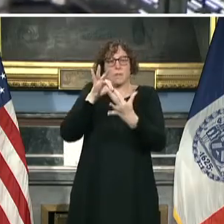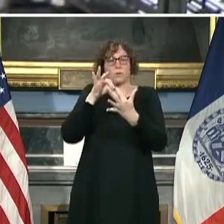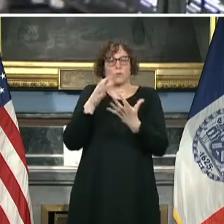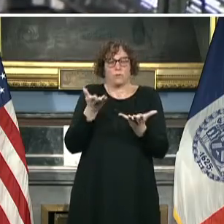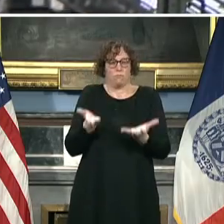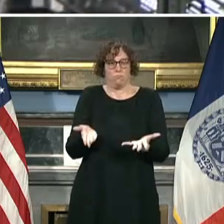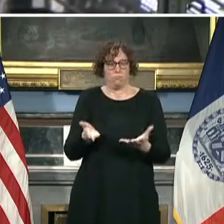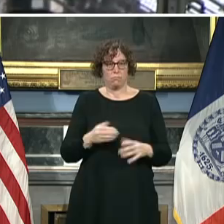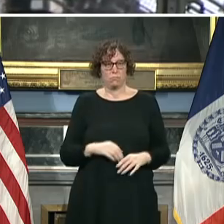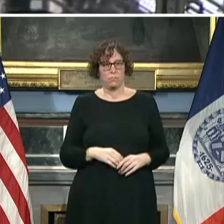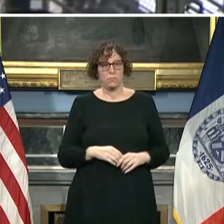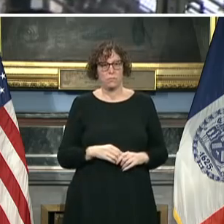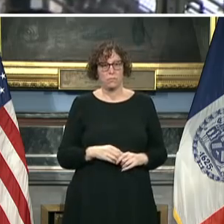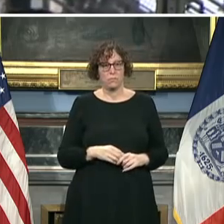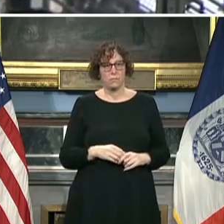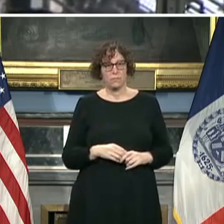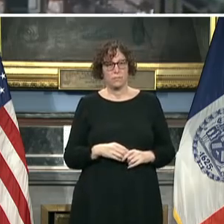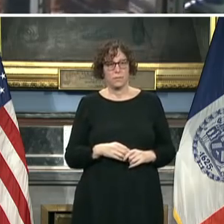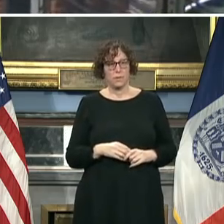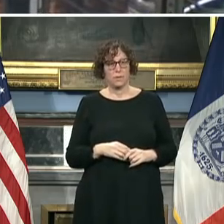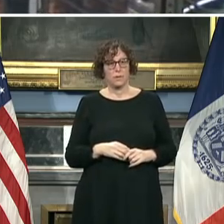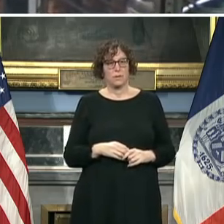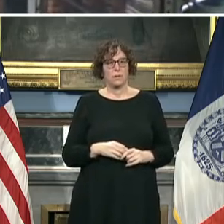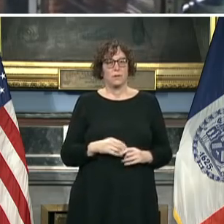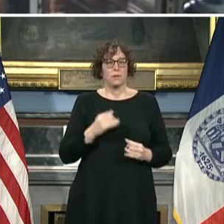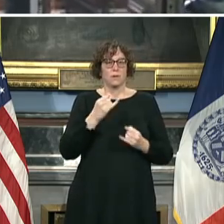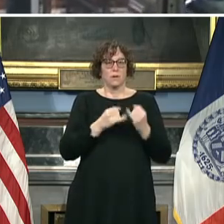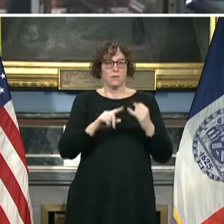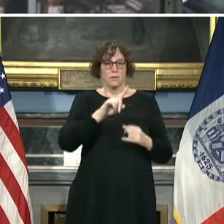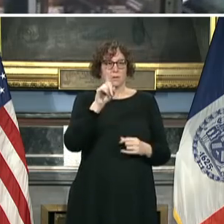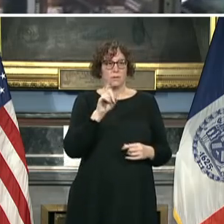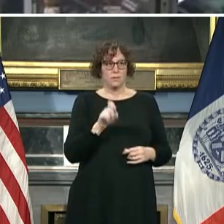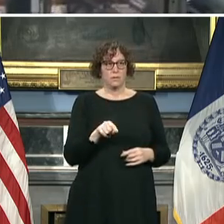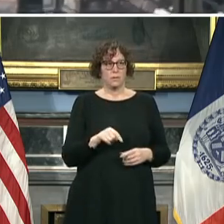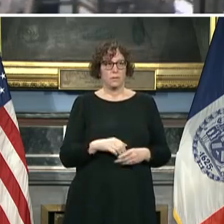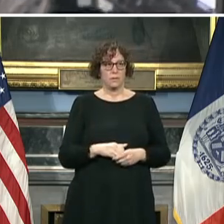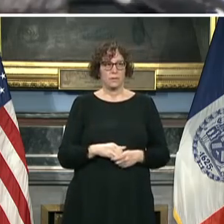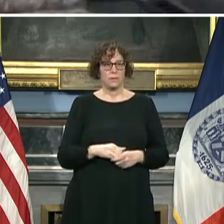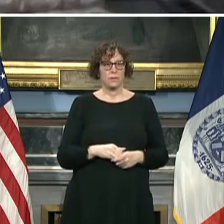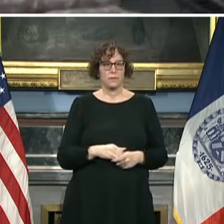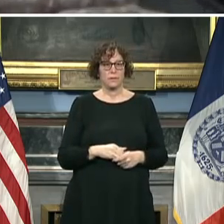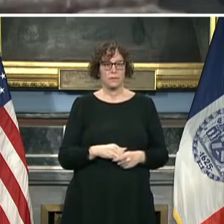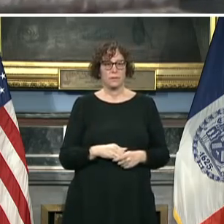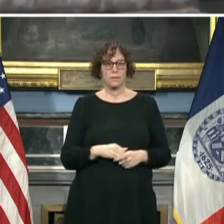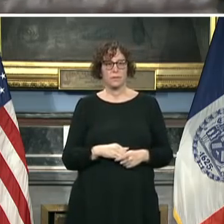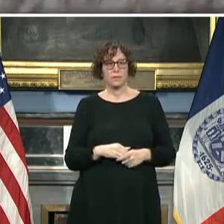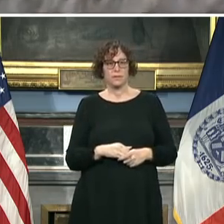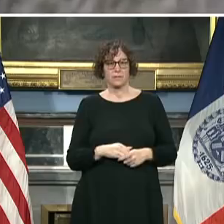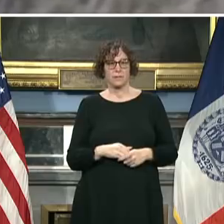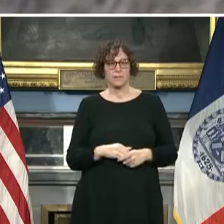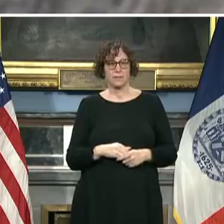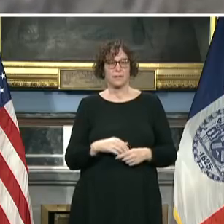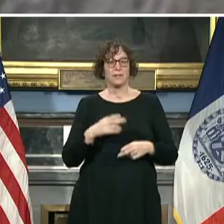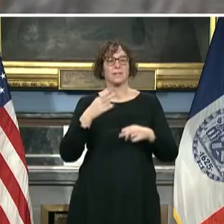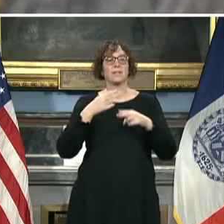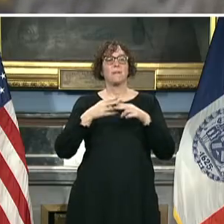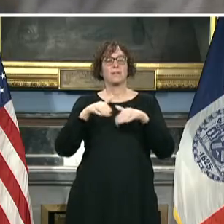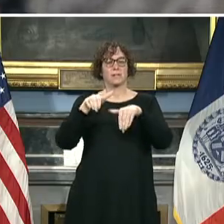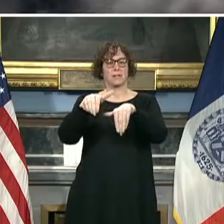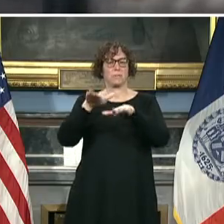DIES FROM A HEART ATTACK OR ANY OTHER REASON. LAST CALL. YES.